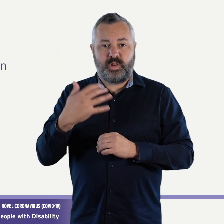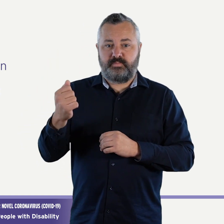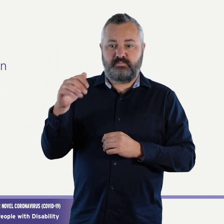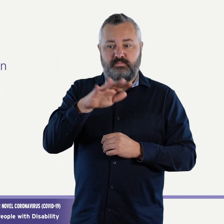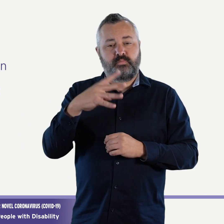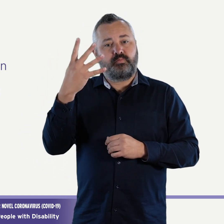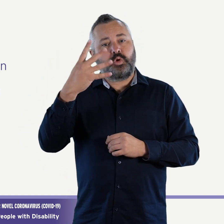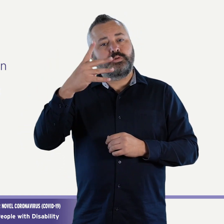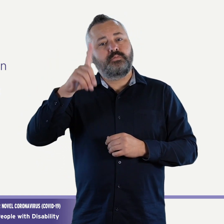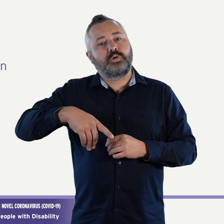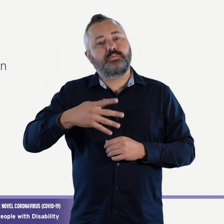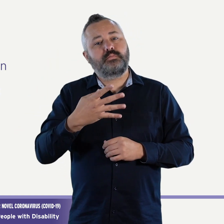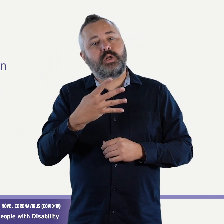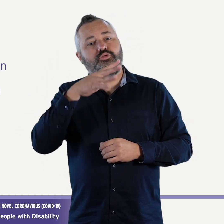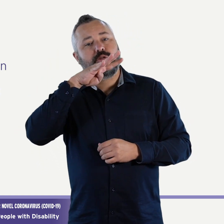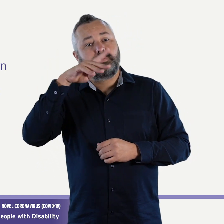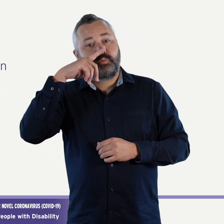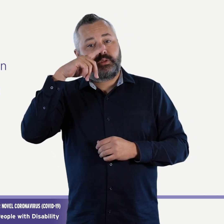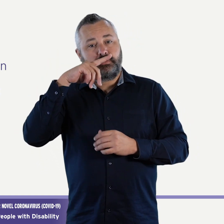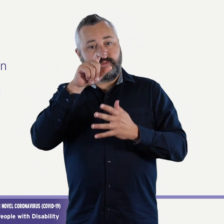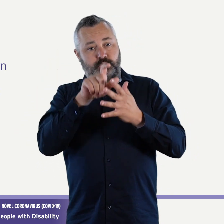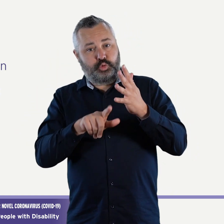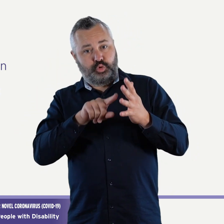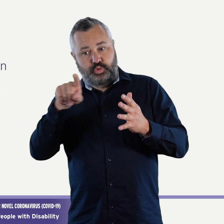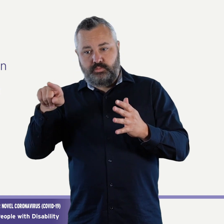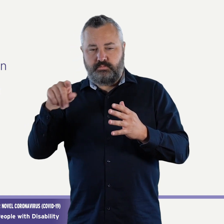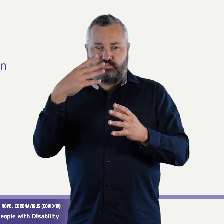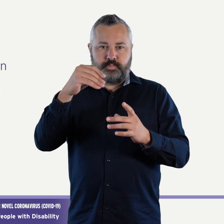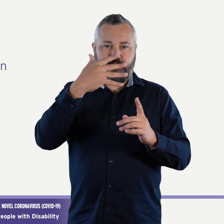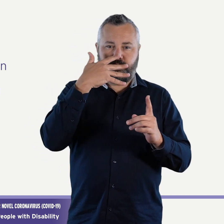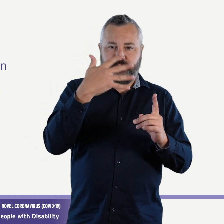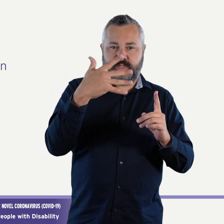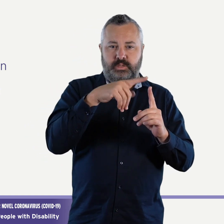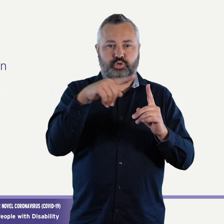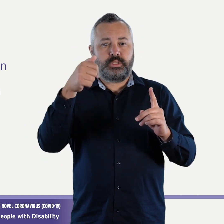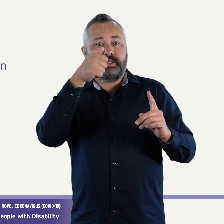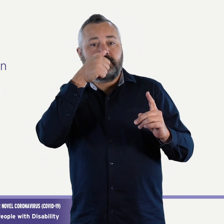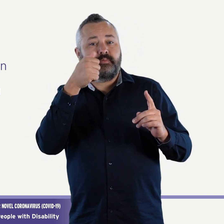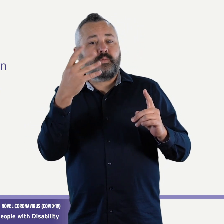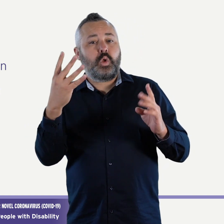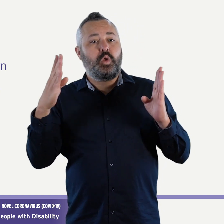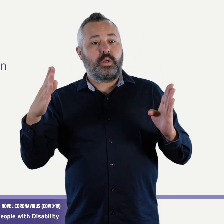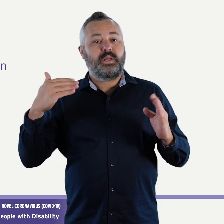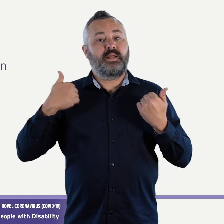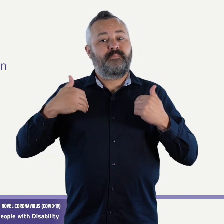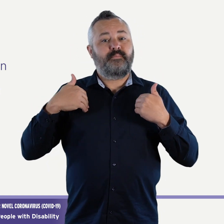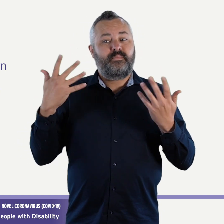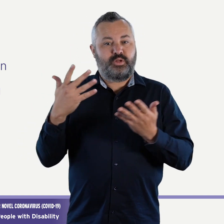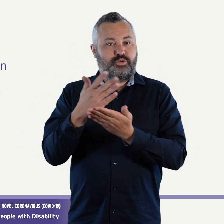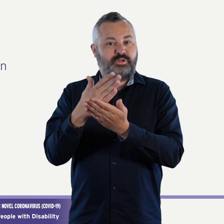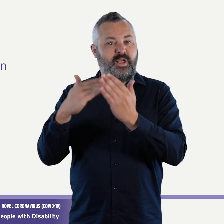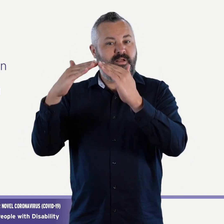An estimated 14,400 people with disability aged 15-64 years, lived in cared-accommodation,